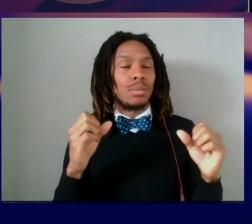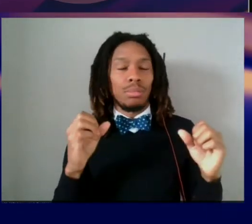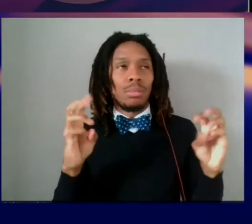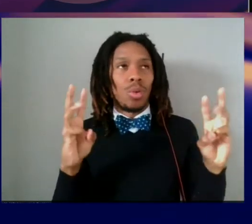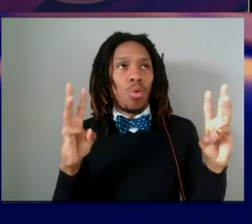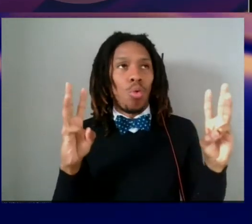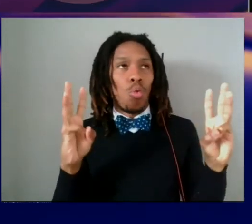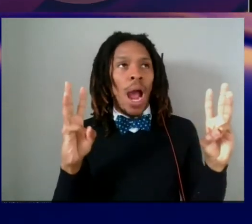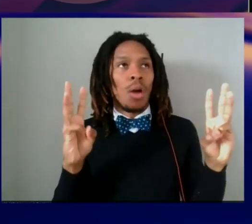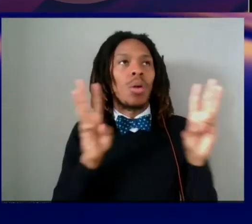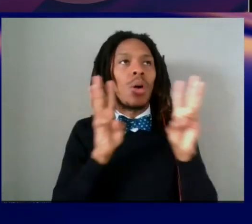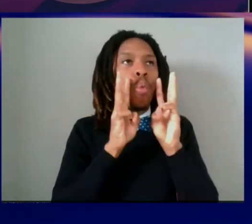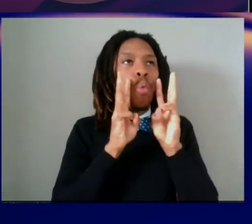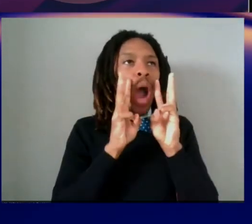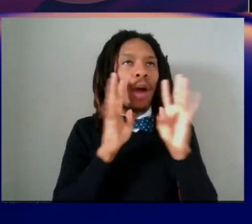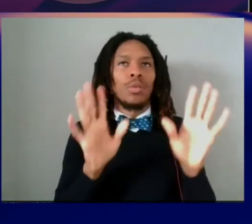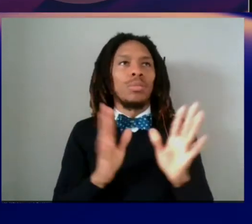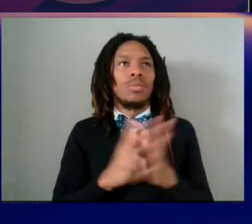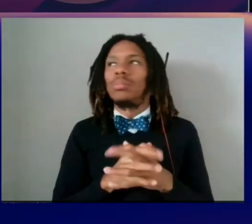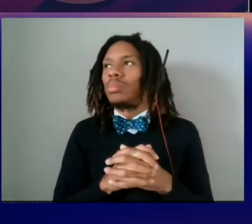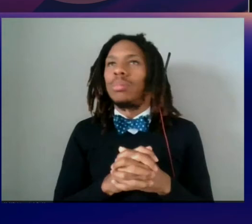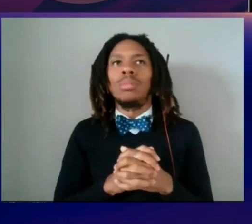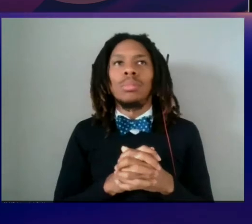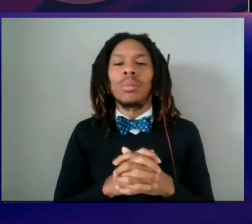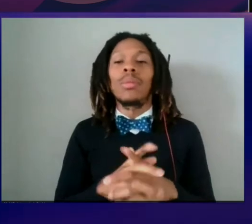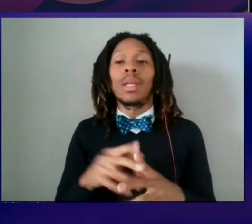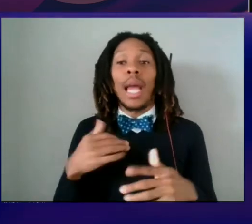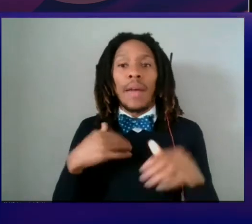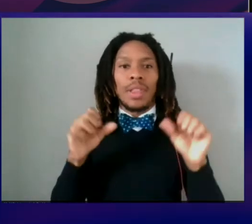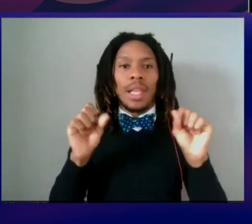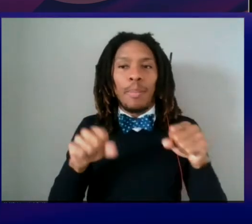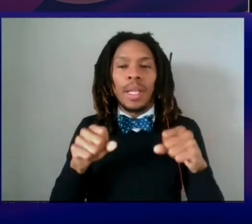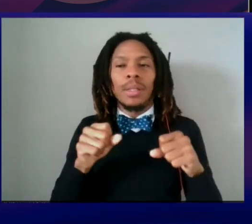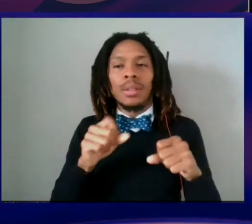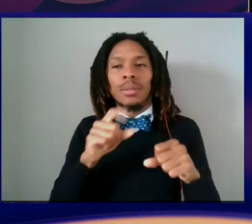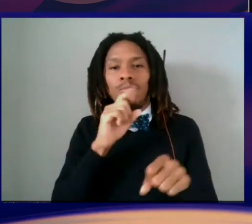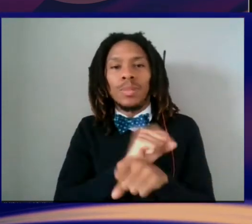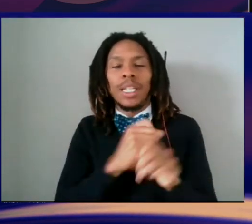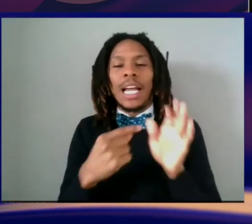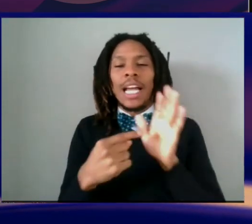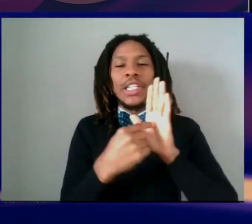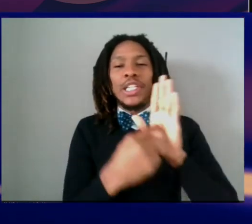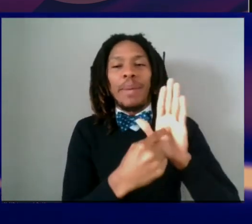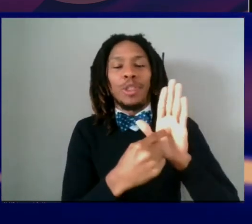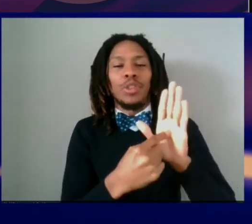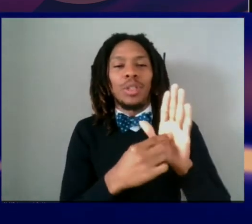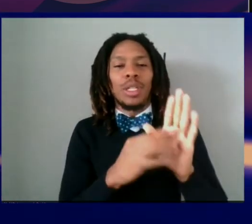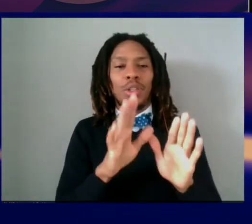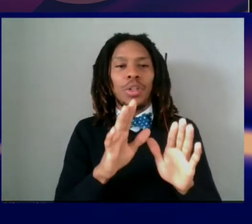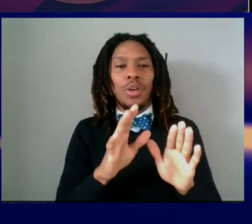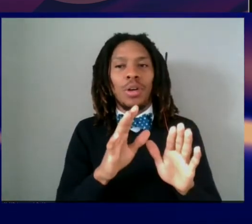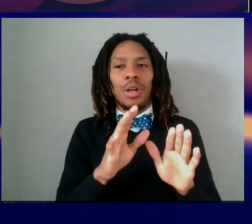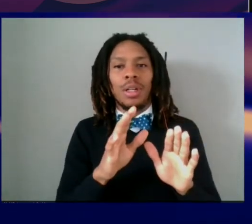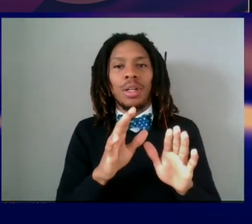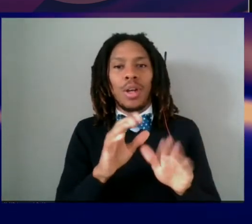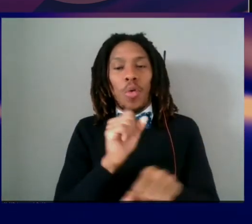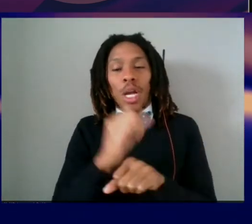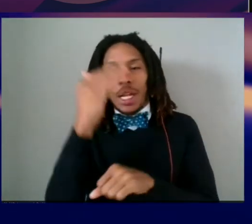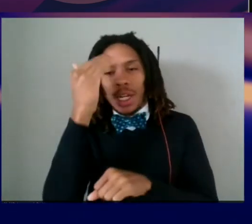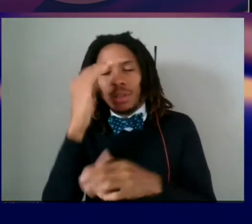Wow. So you have the ability to really demonstrate your working knowledge of the AWS management console